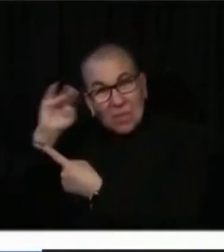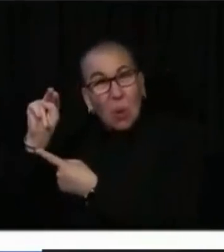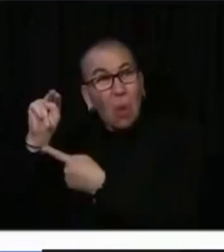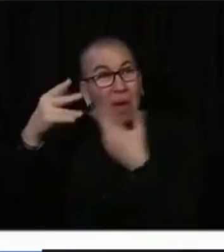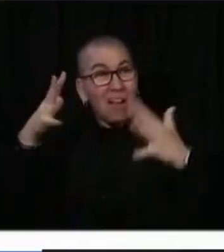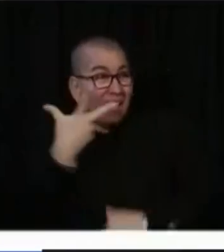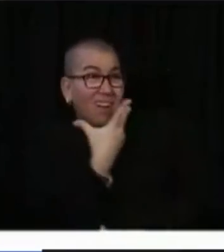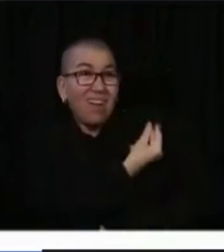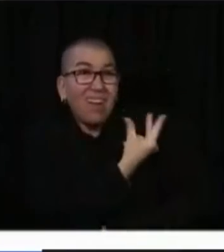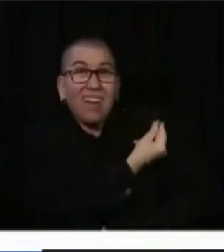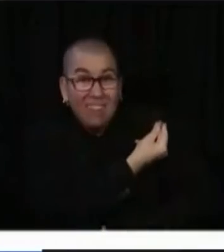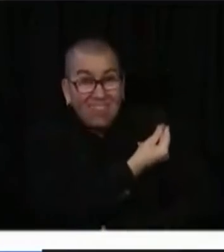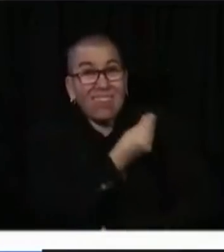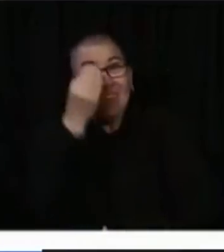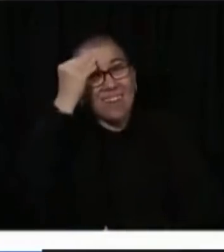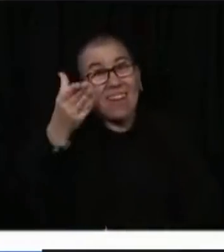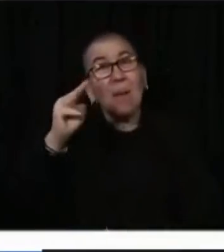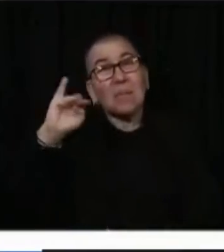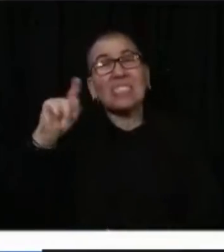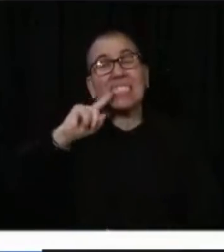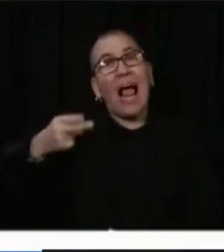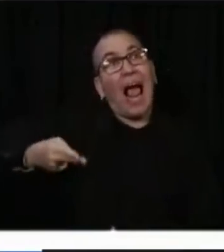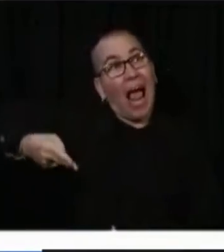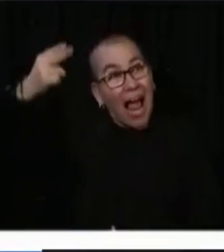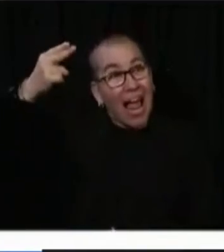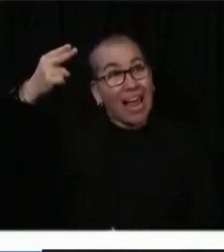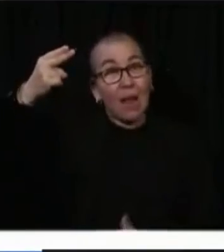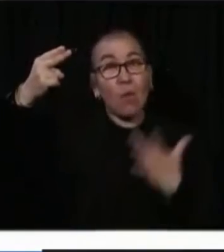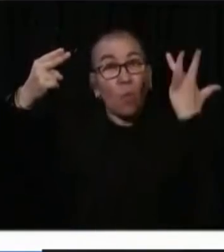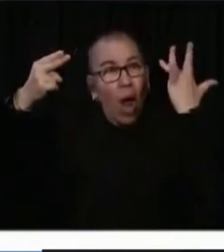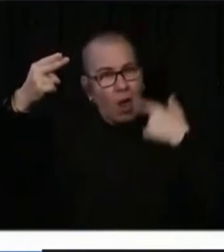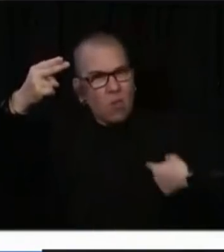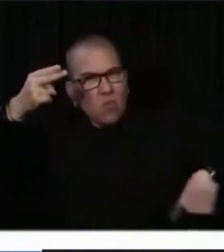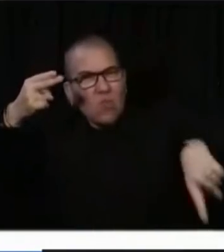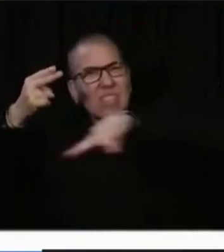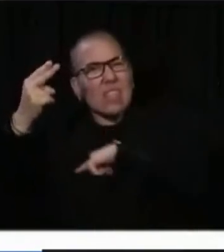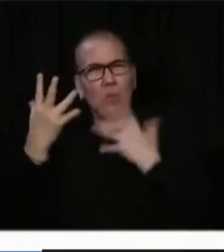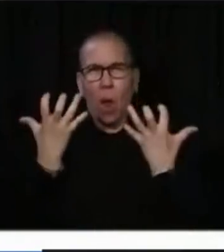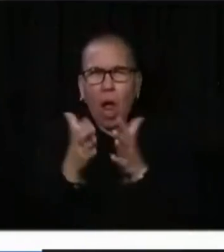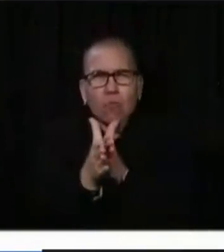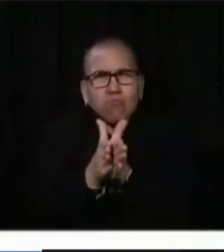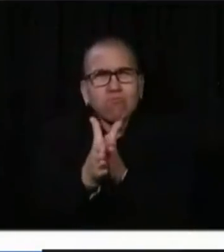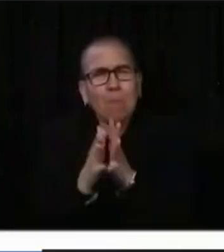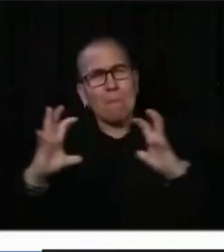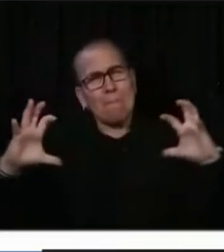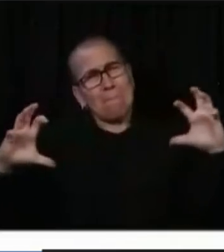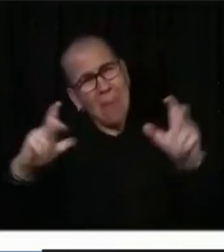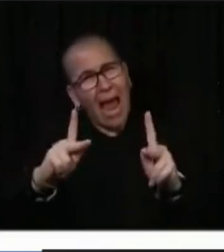ASK FOLKS IF YOU ARE LIKELY TO GET THE VACCINE.